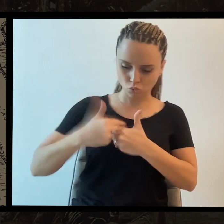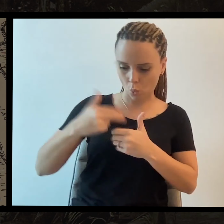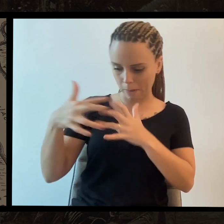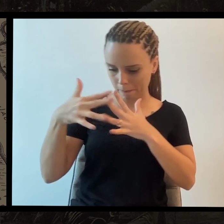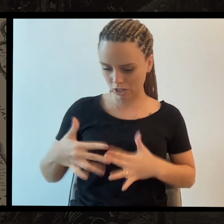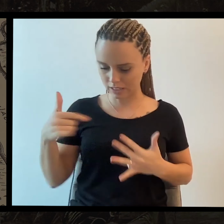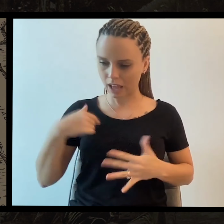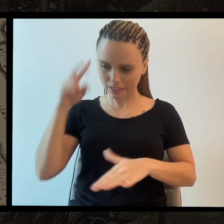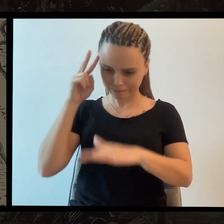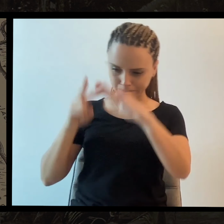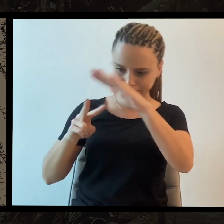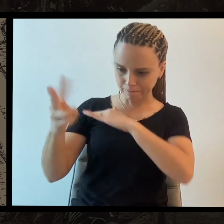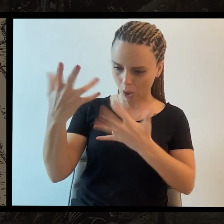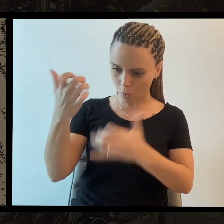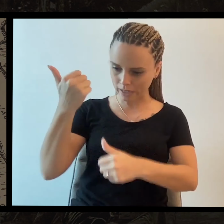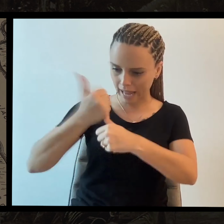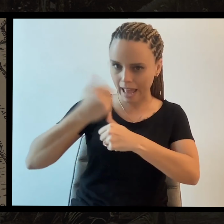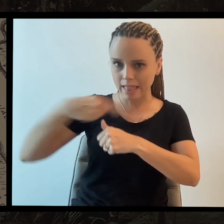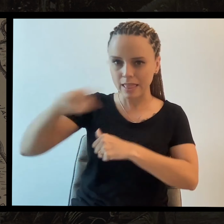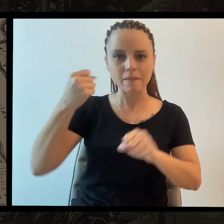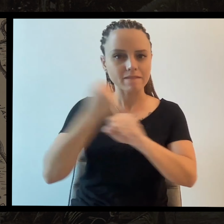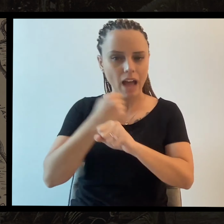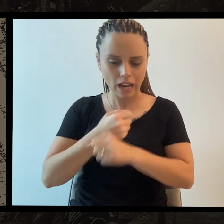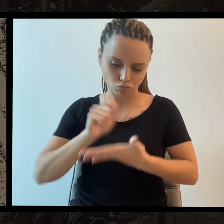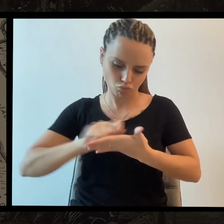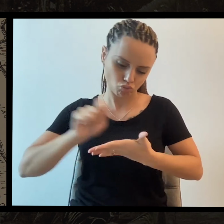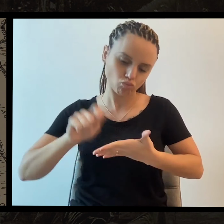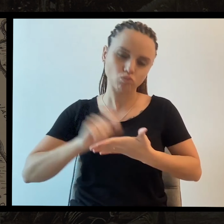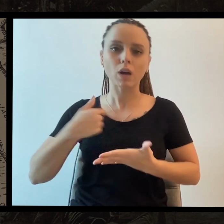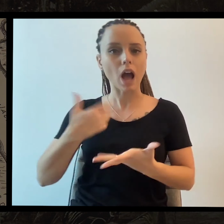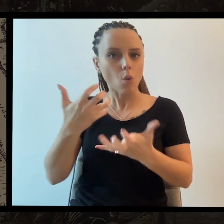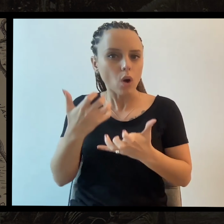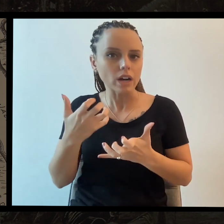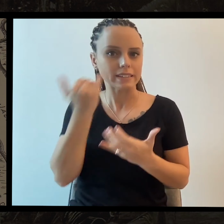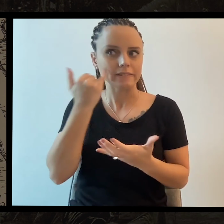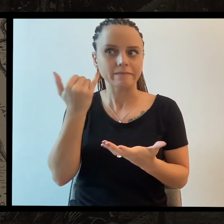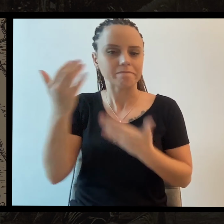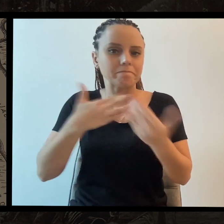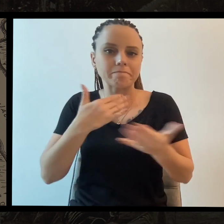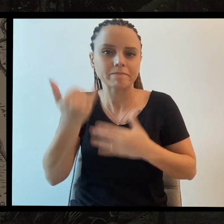I had done so with a view of aiding them in their fight and that I wanted to do so even if I died facing the enemy.